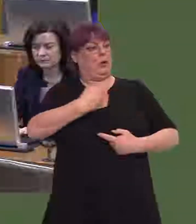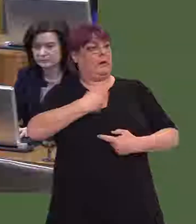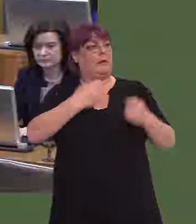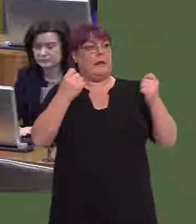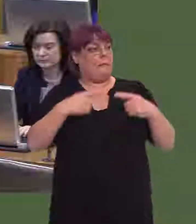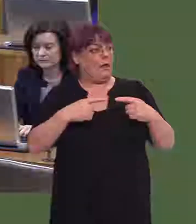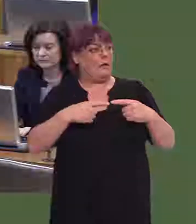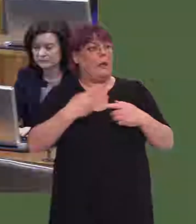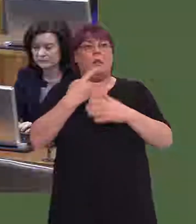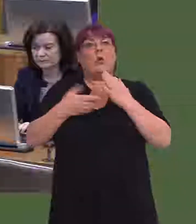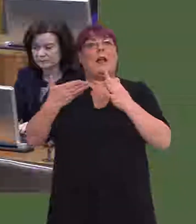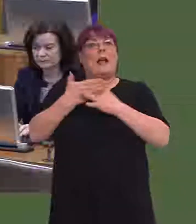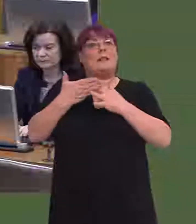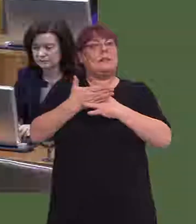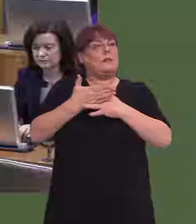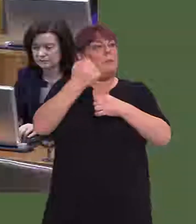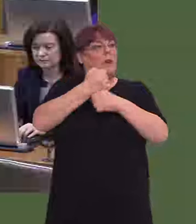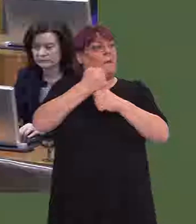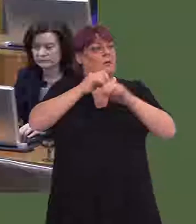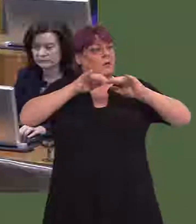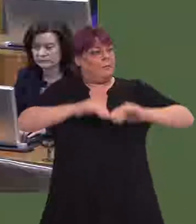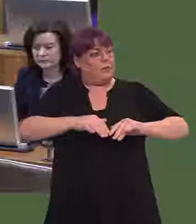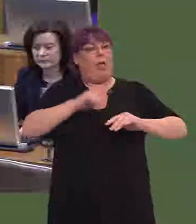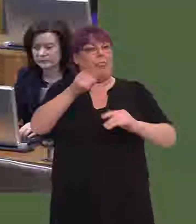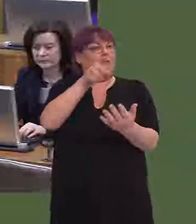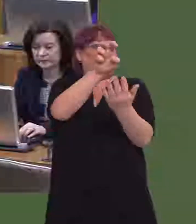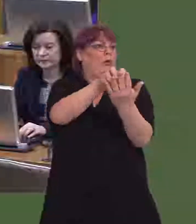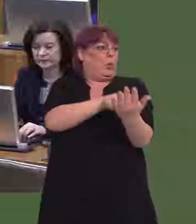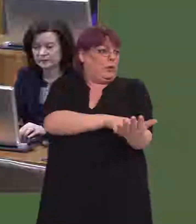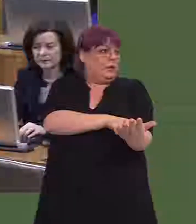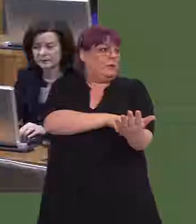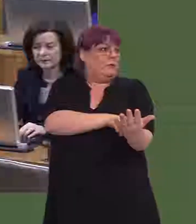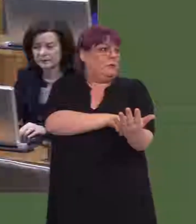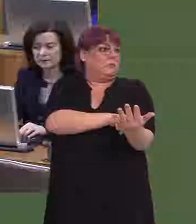only accessed from a Government machine, is recorded. Any e-mail is recorded in that fashion.